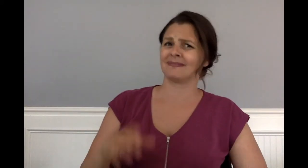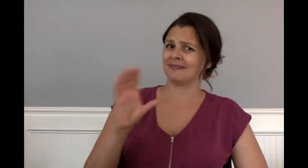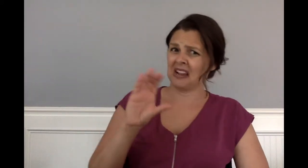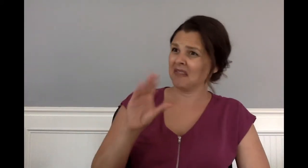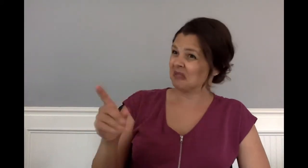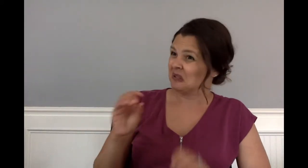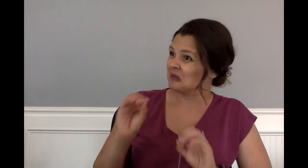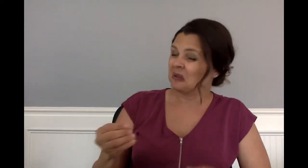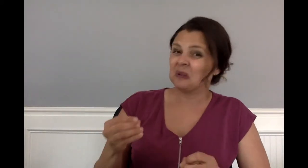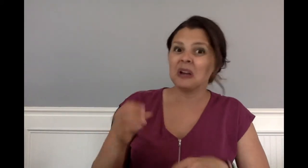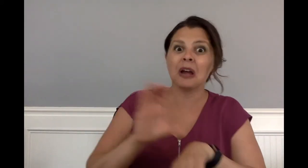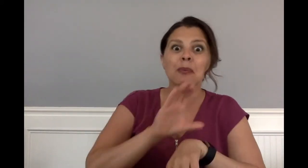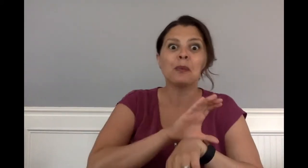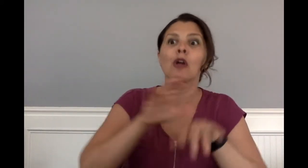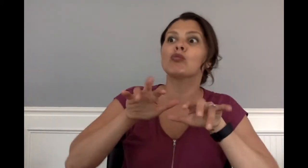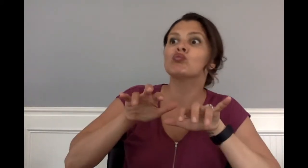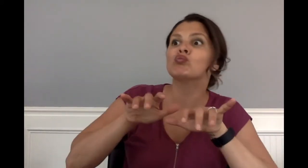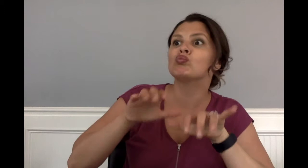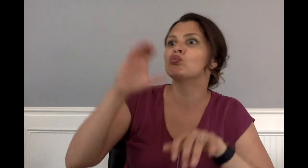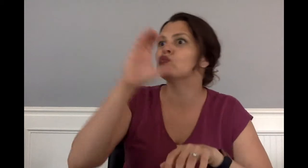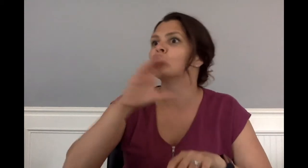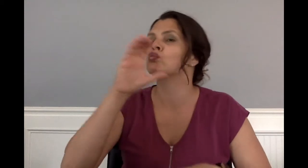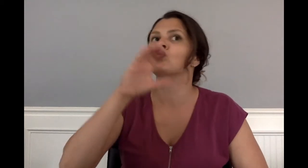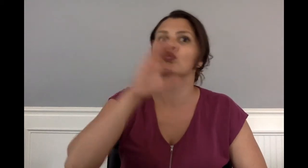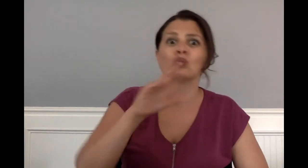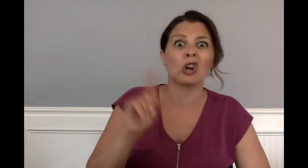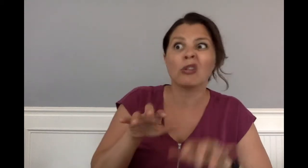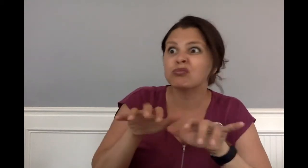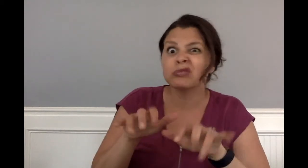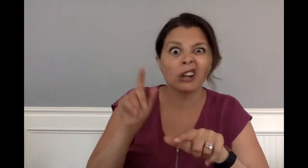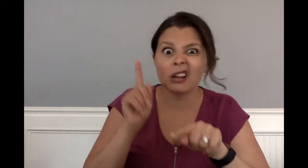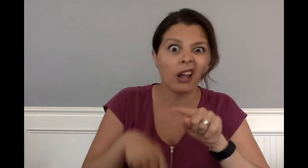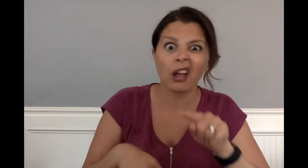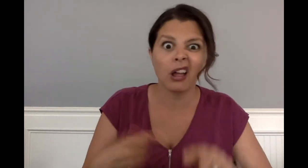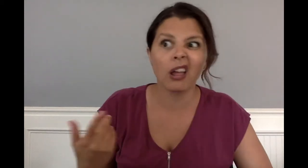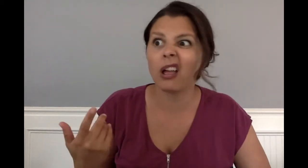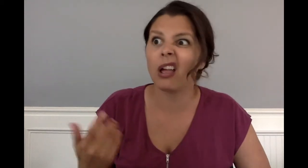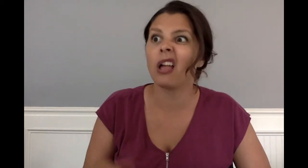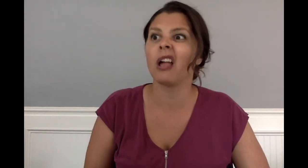“Don’t you have a computer I can use instead?” Charlie asked. “To find the book?”